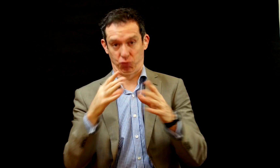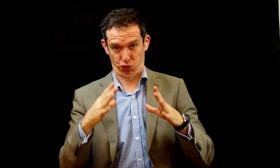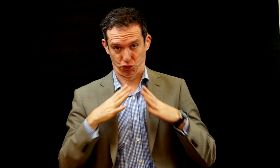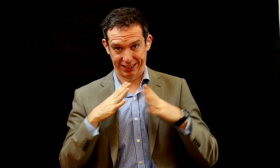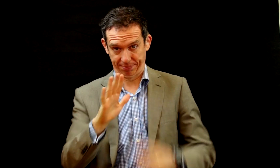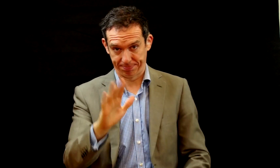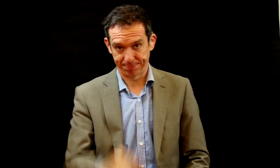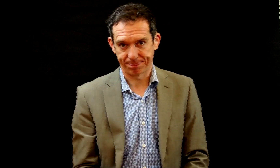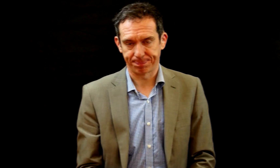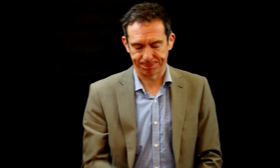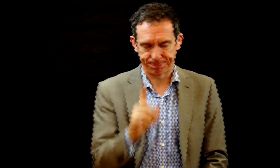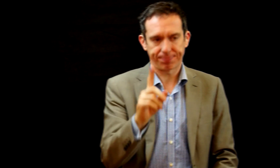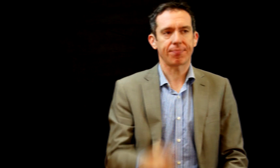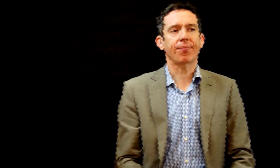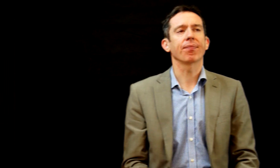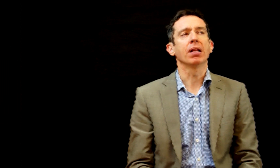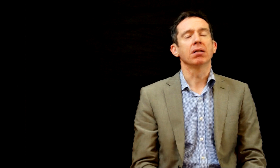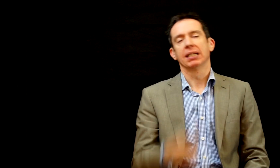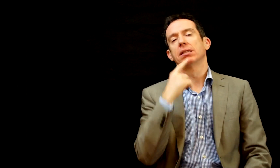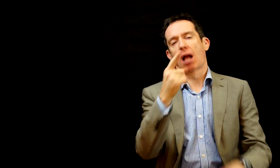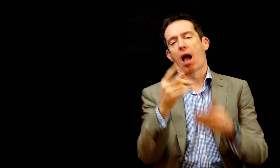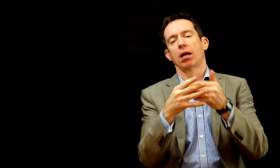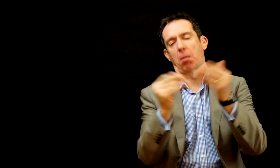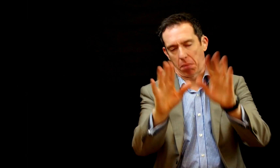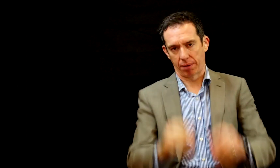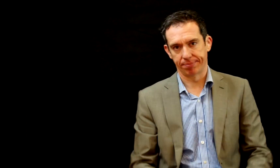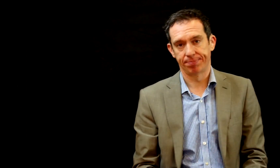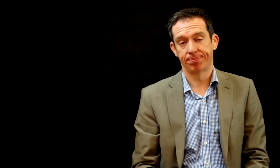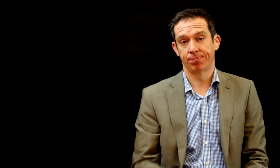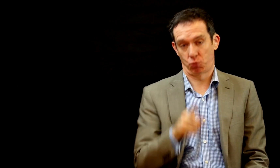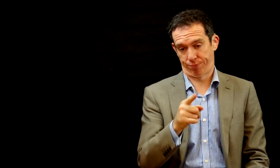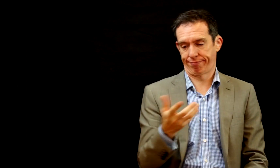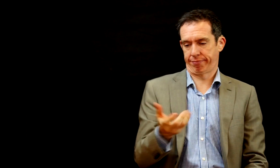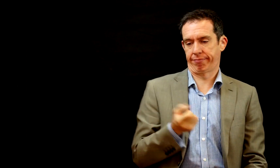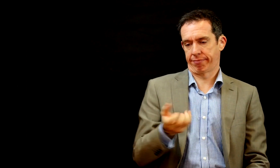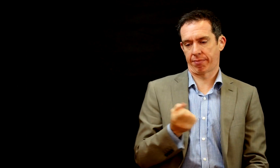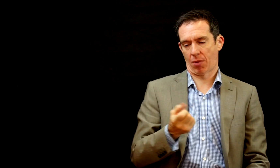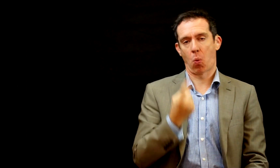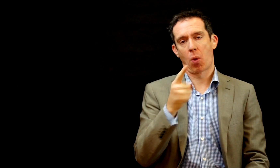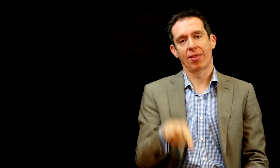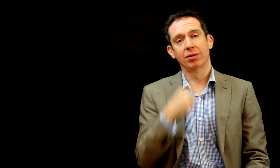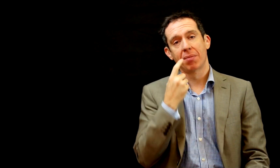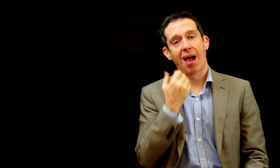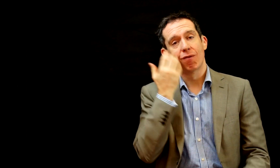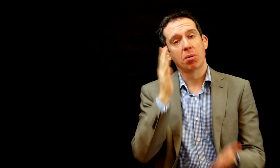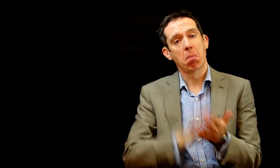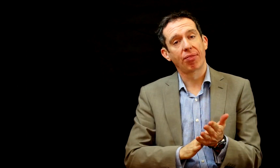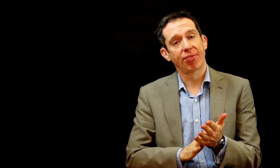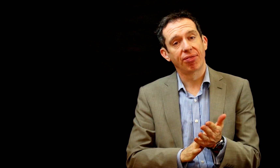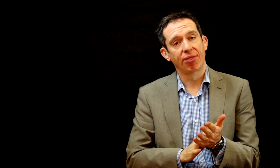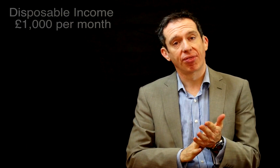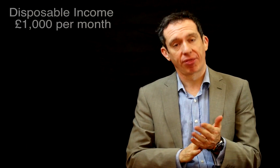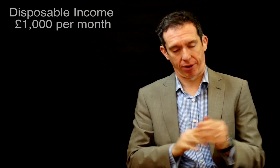Okay, let me explain. For example say your income is £1,000 every month.